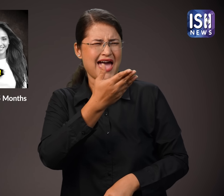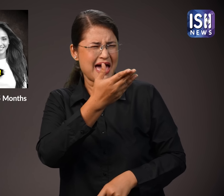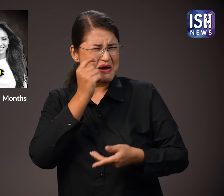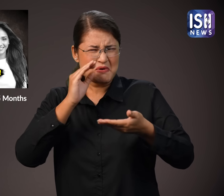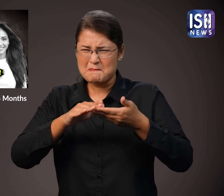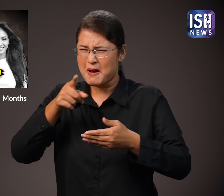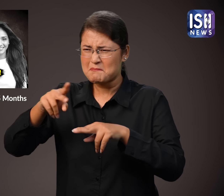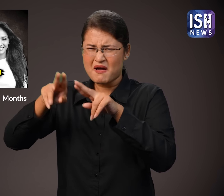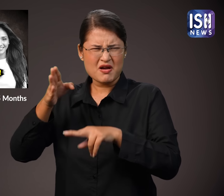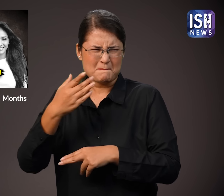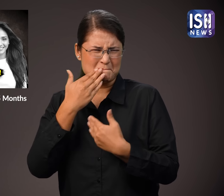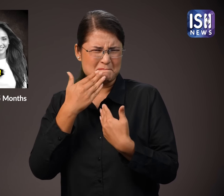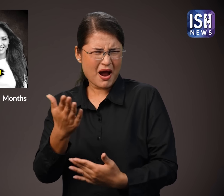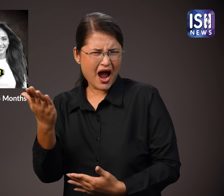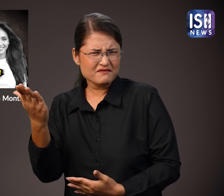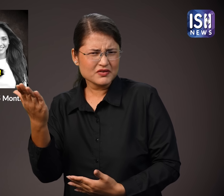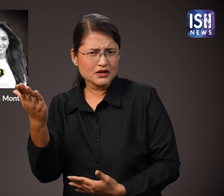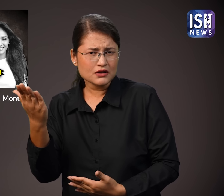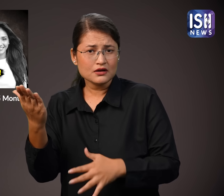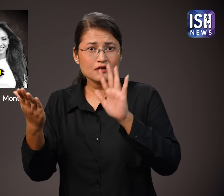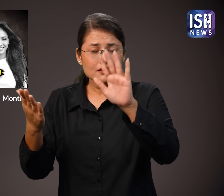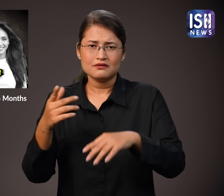Sympathy was openly being shown towards Samarth and his family.